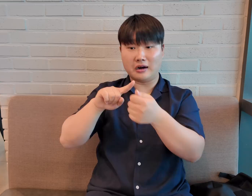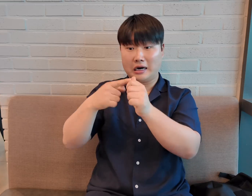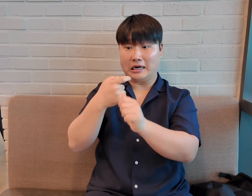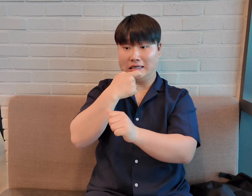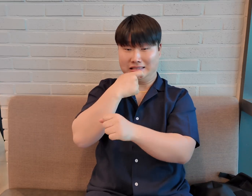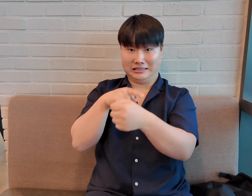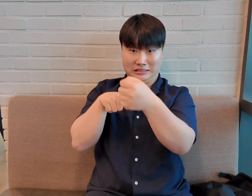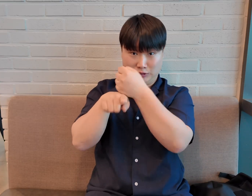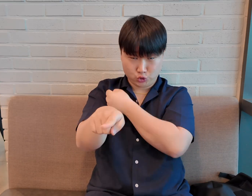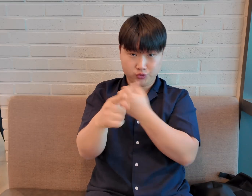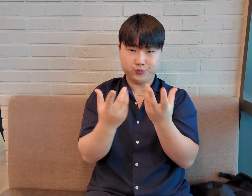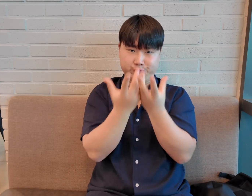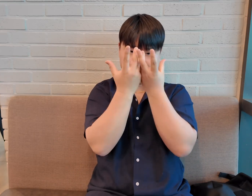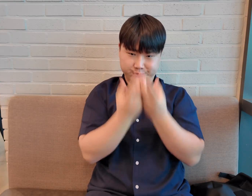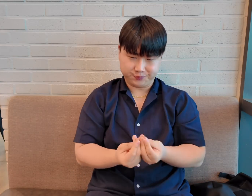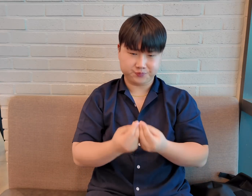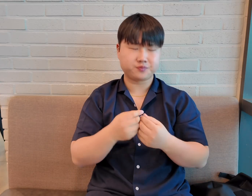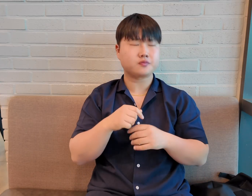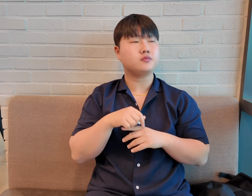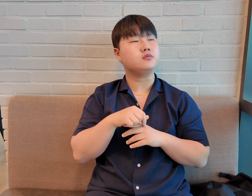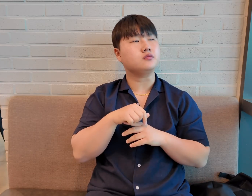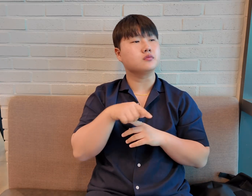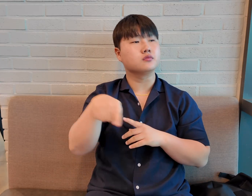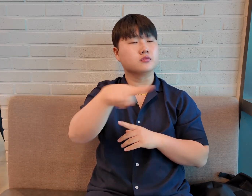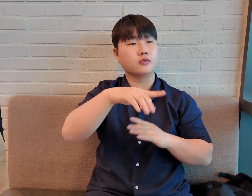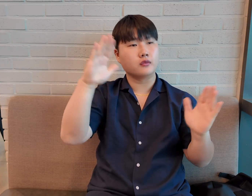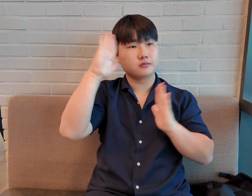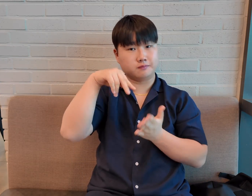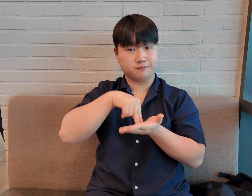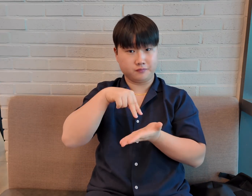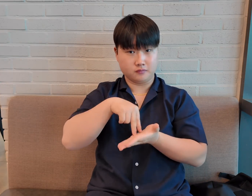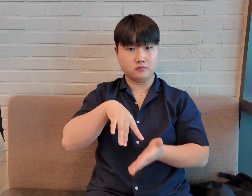There is a reason why I don't want to use Korean. From the students' perspective,